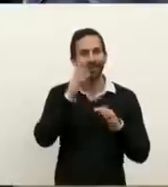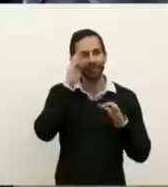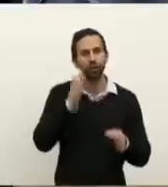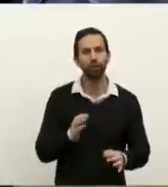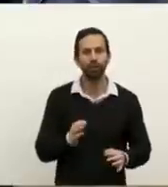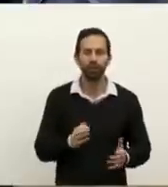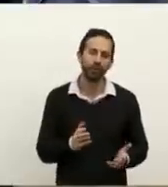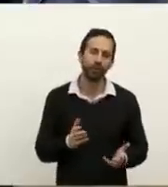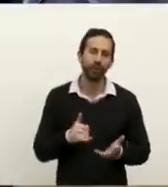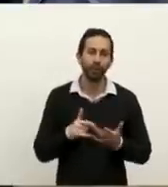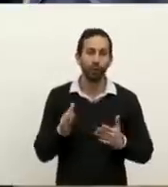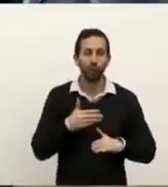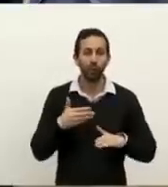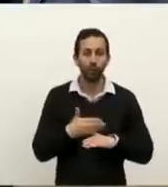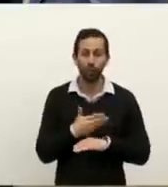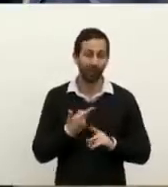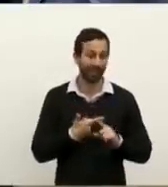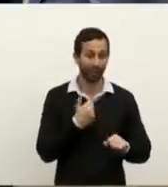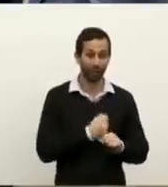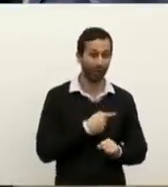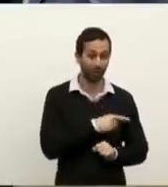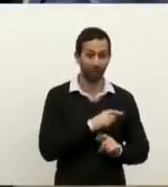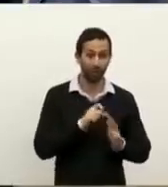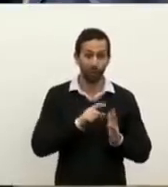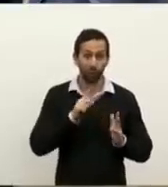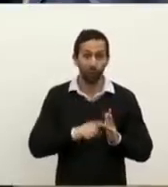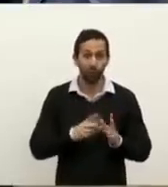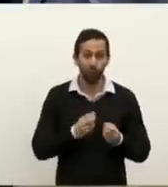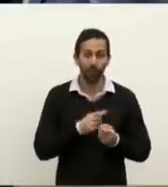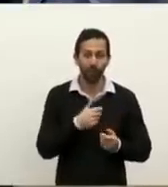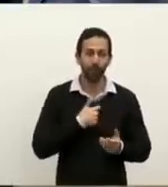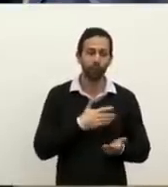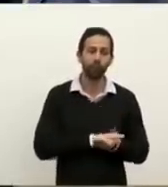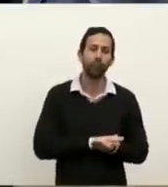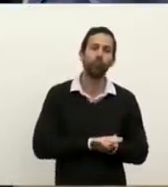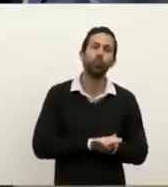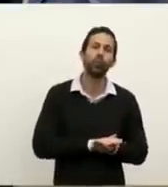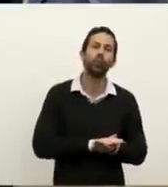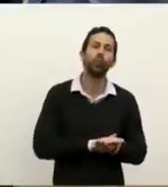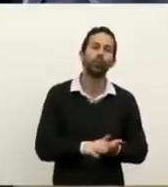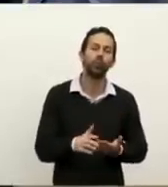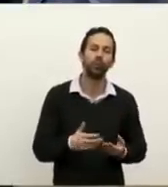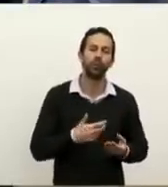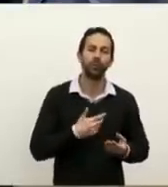So, all the work that KG's team is doing about getting that smoother and being more consistent and clear,